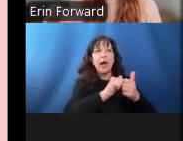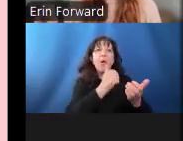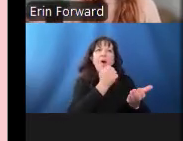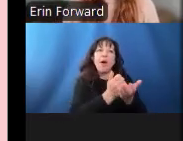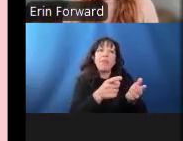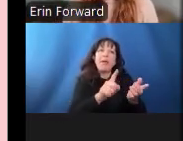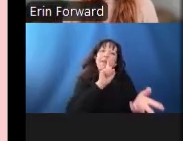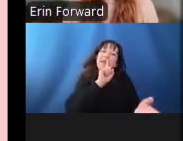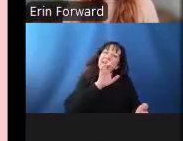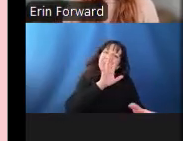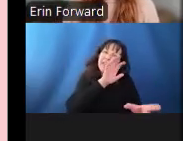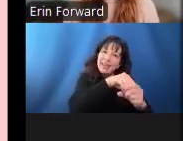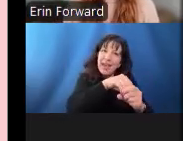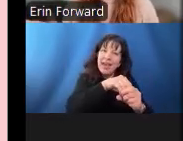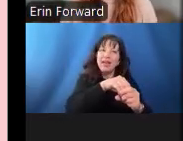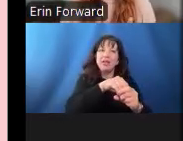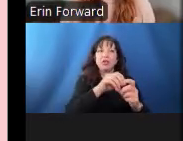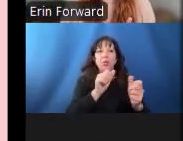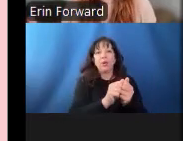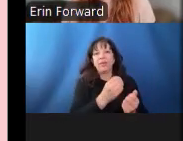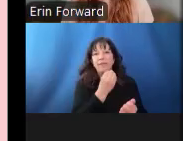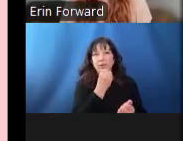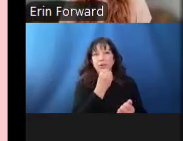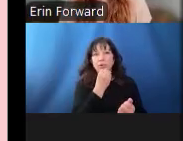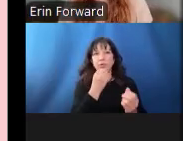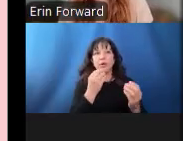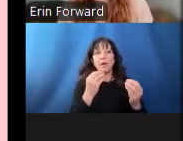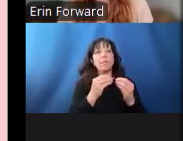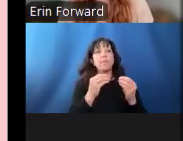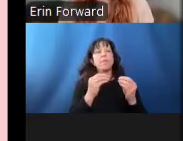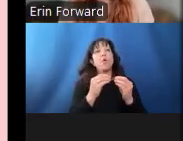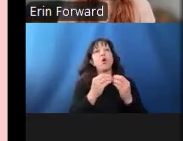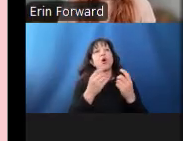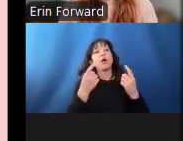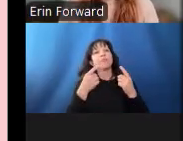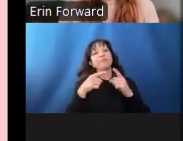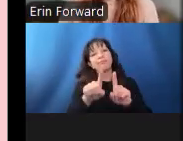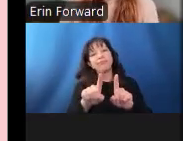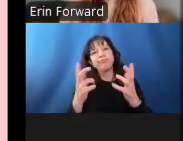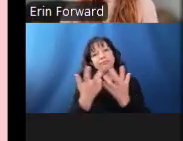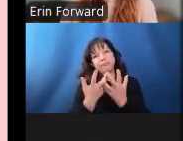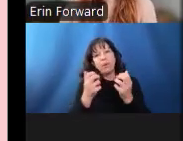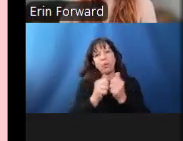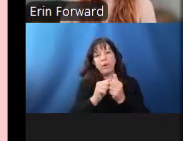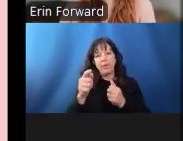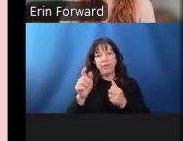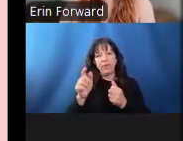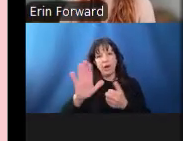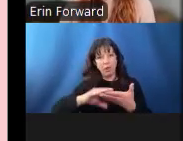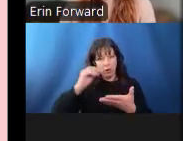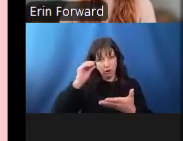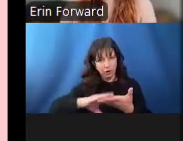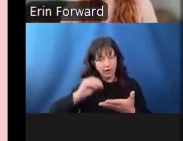the food in a way that is more in a line with how they learn, because that can be really frustrating for parents when